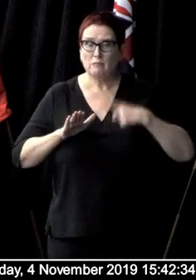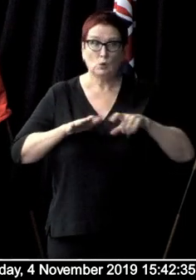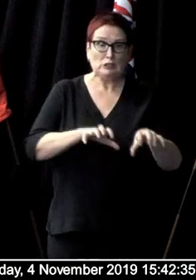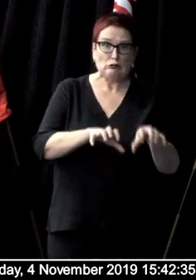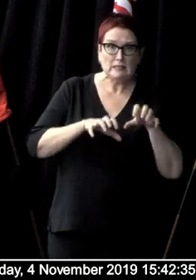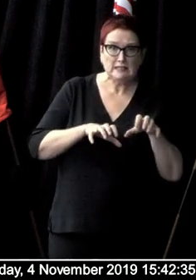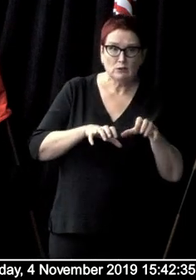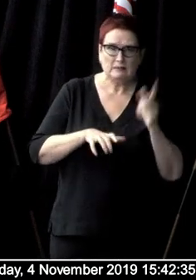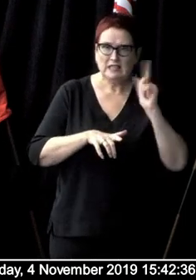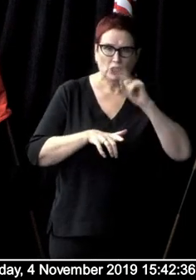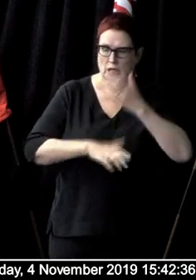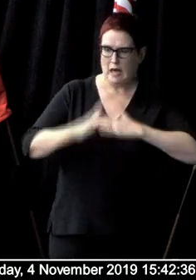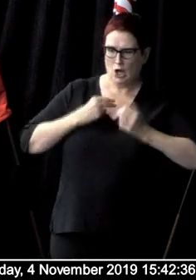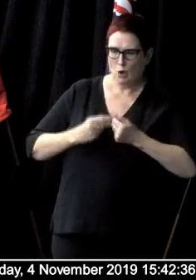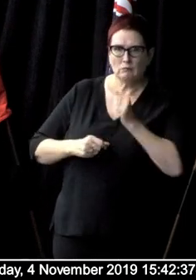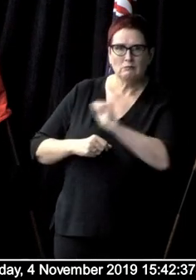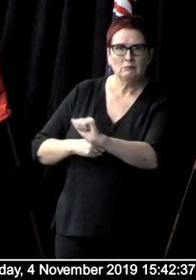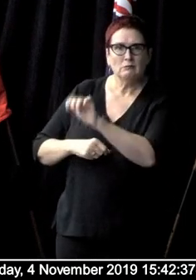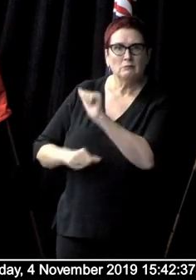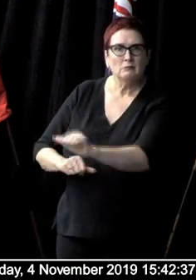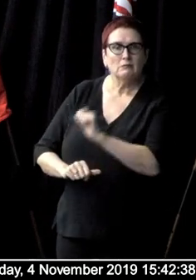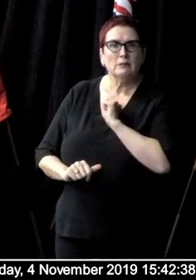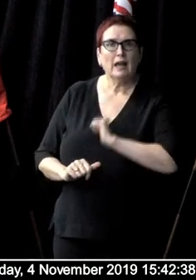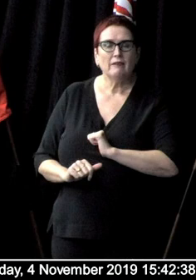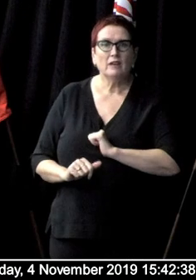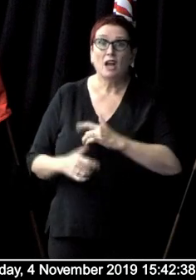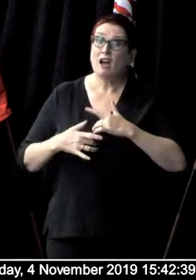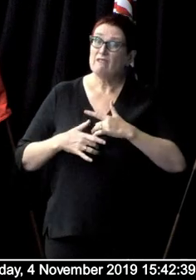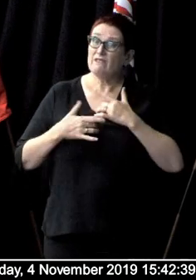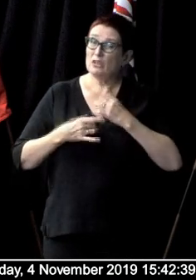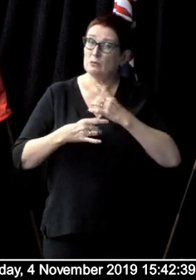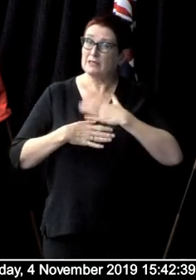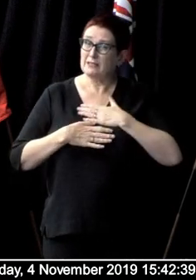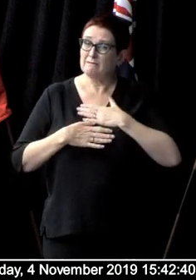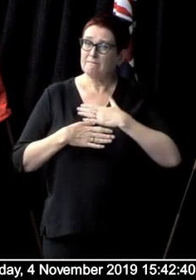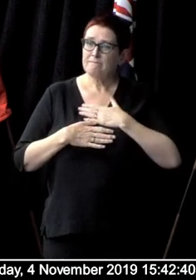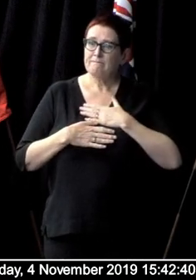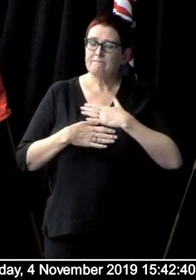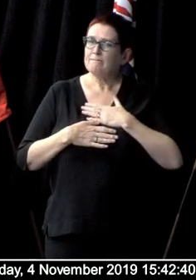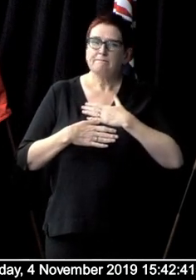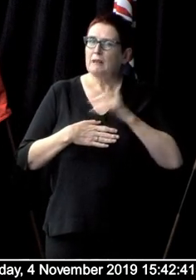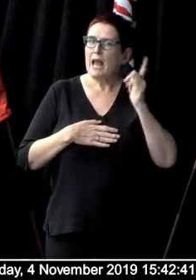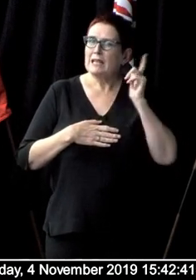I don’t think the teaching staff have been given or told the importance of the